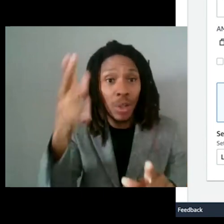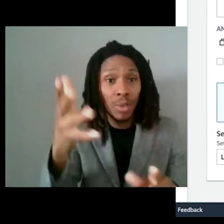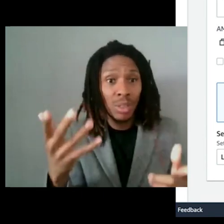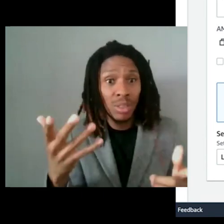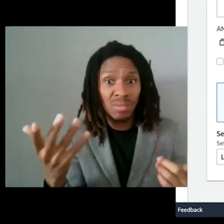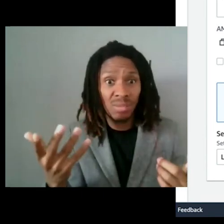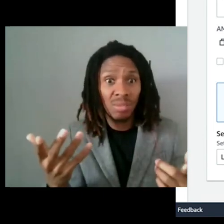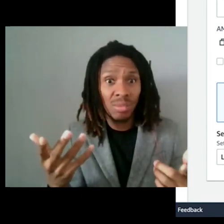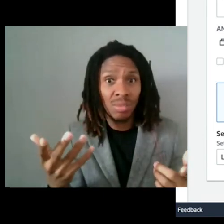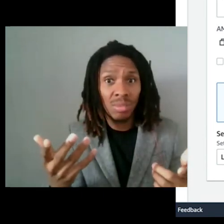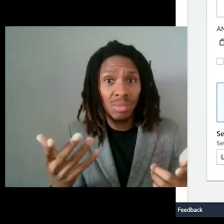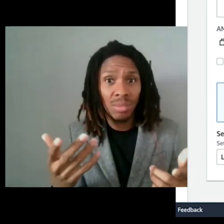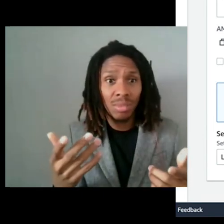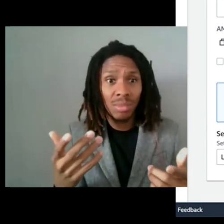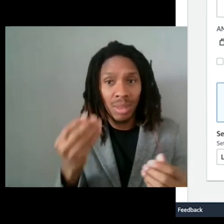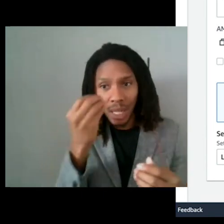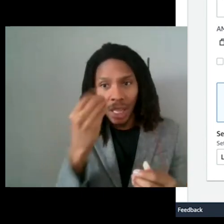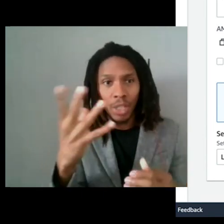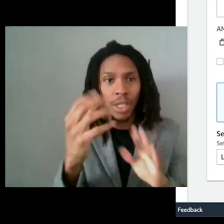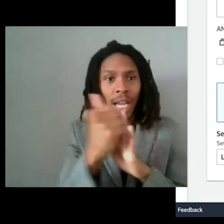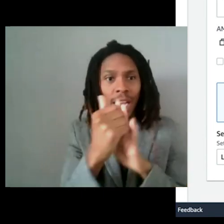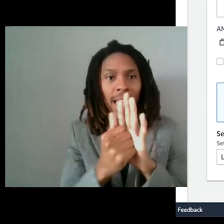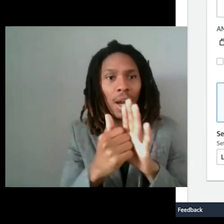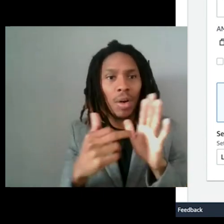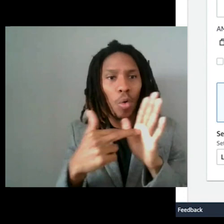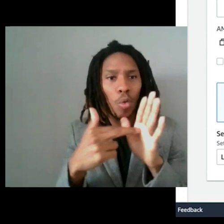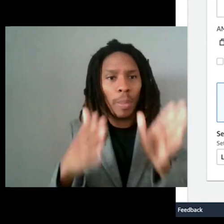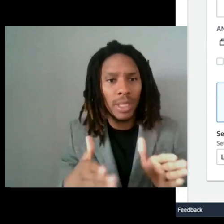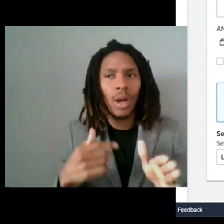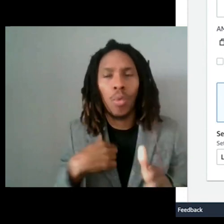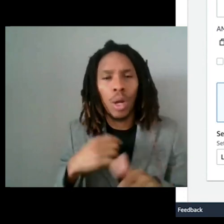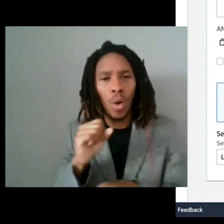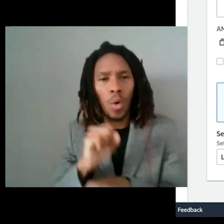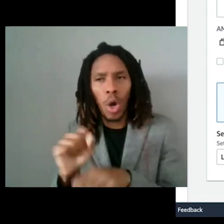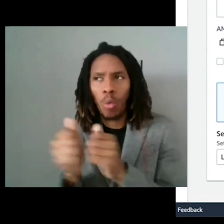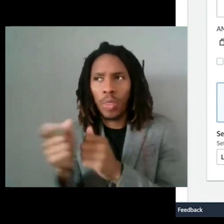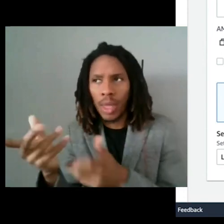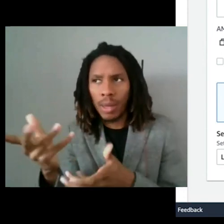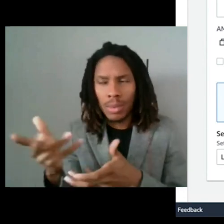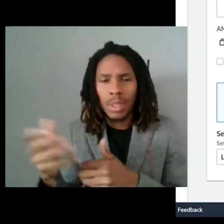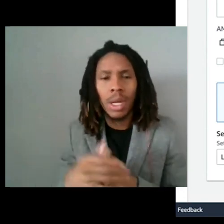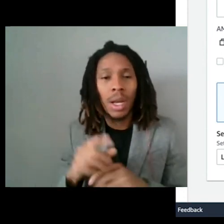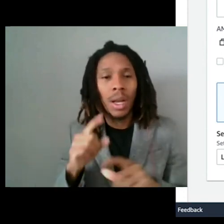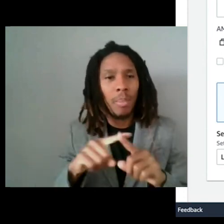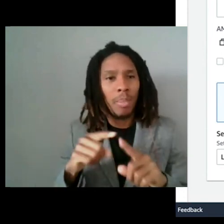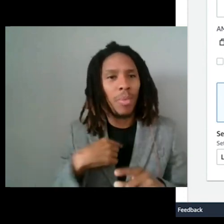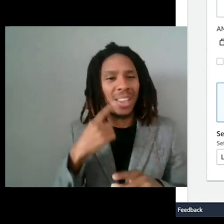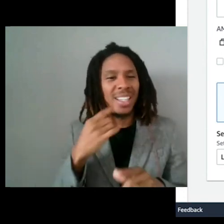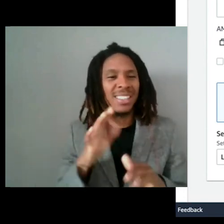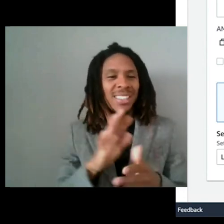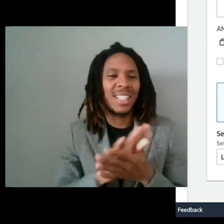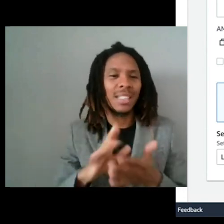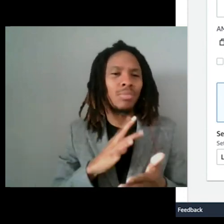let your account rep know and we'll start working on those things too. But yeah, we think that this is a nice simple feature that our customers are gonna be real excited to use